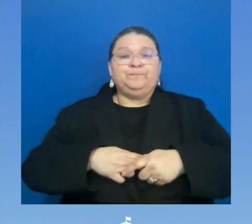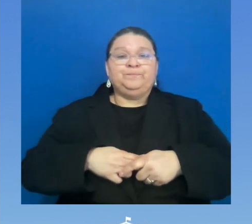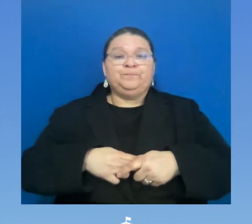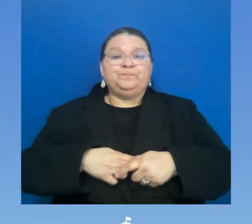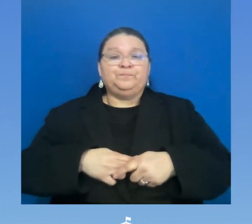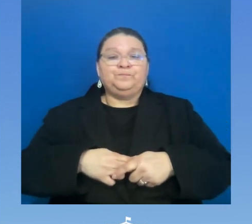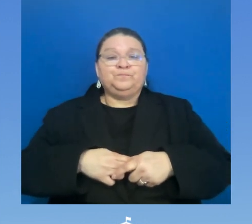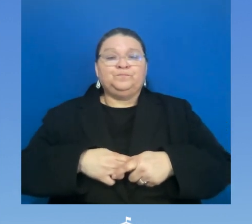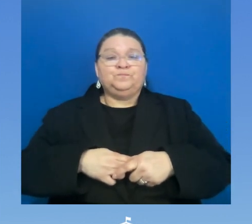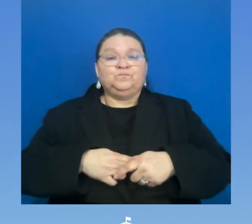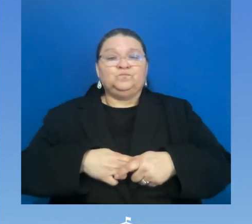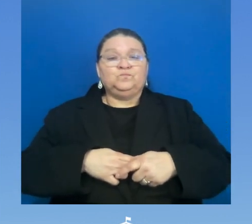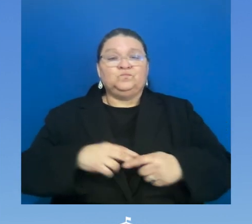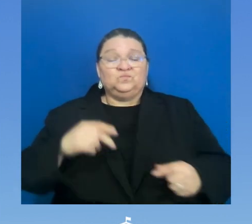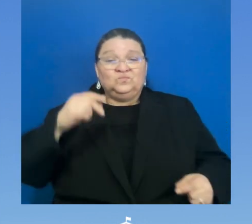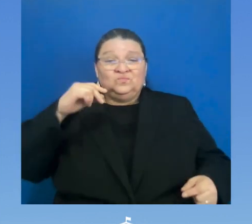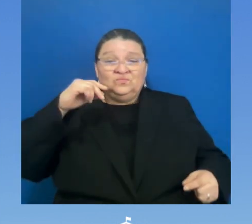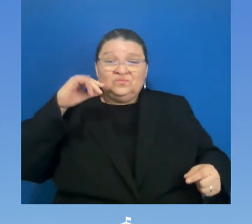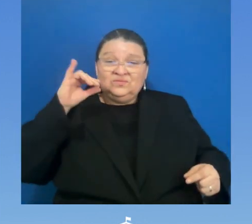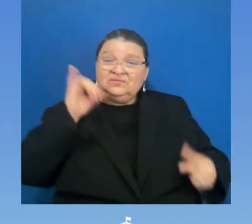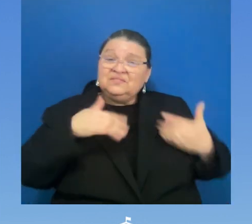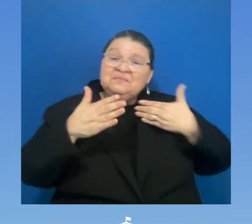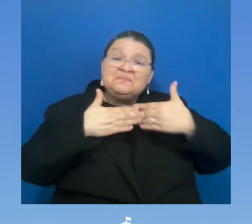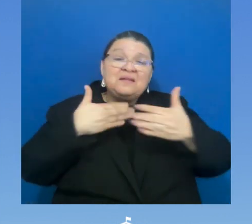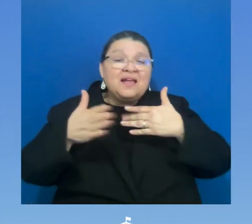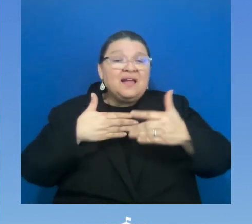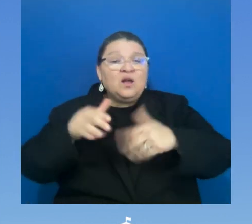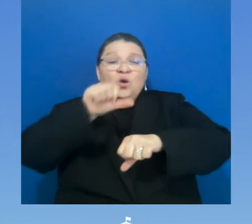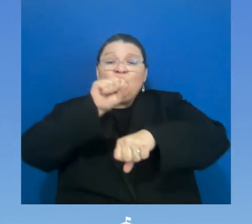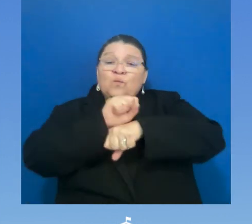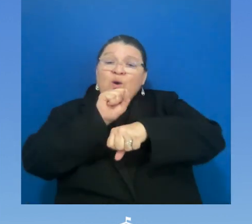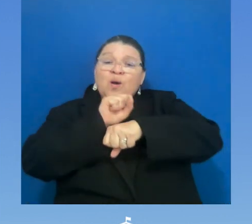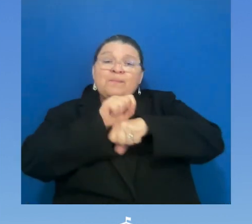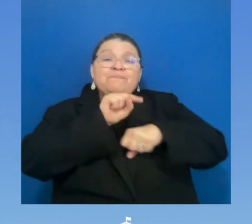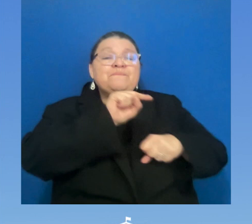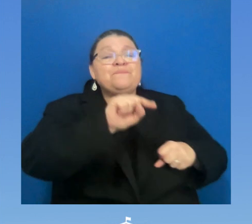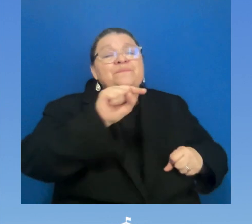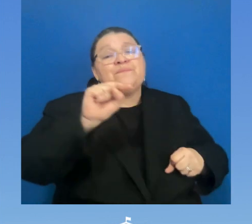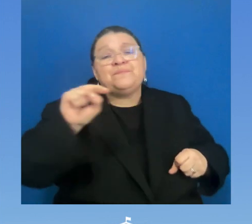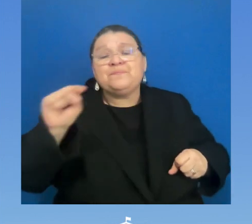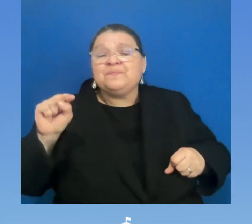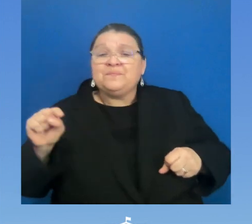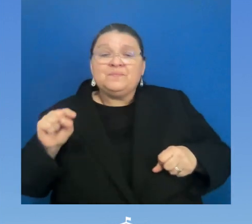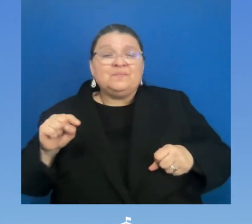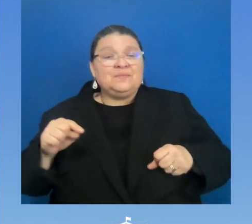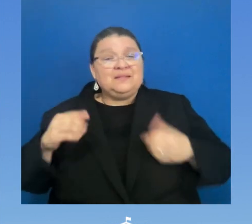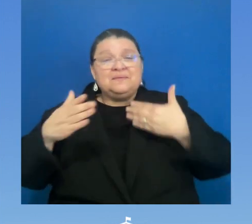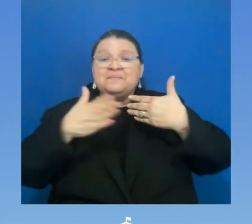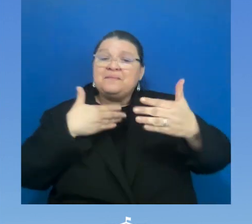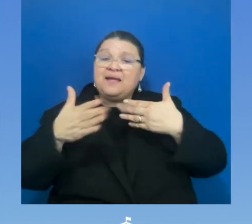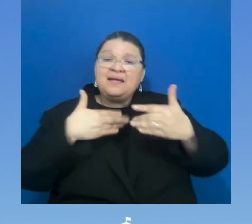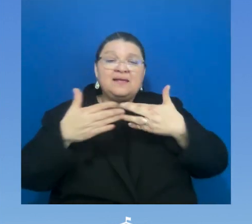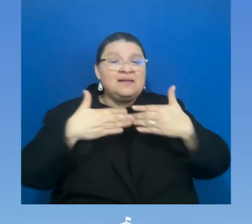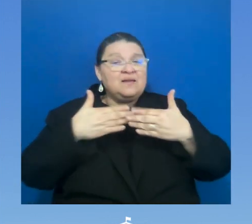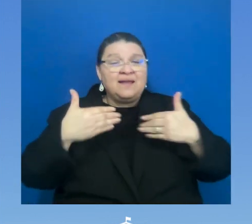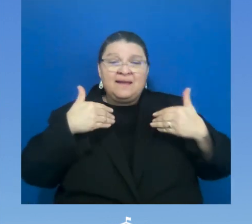in similar occupations with comparable qualifications, there's still a gap of about 10 percent.